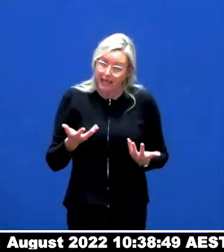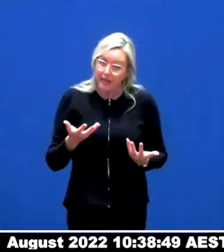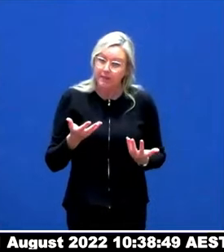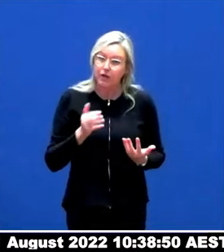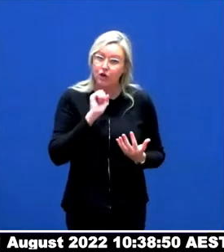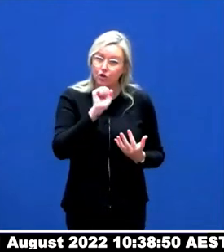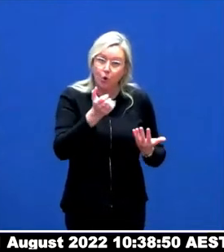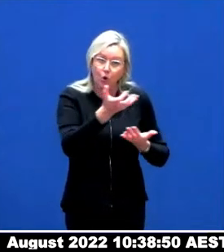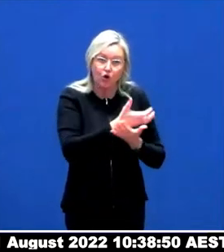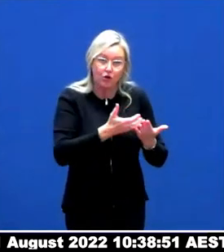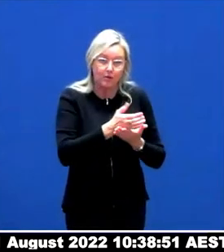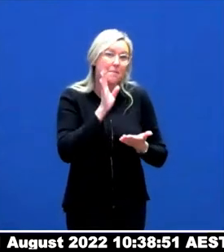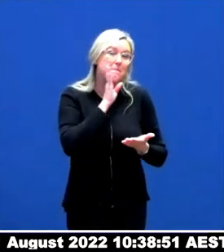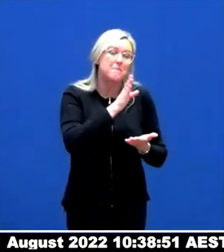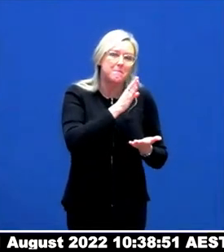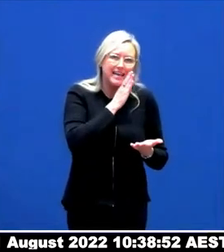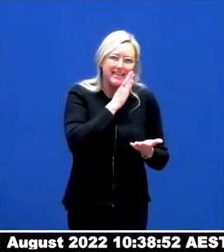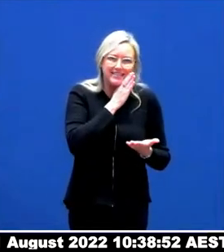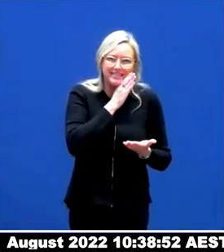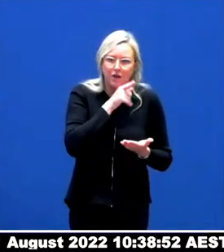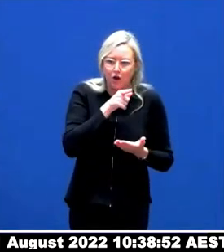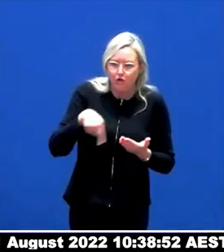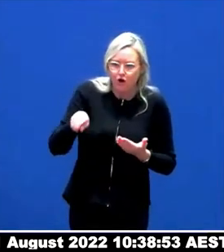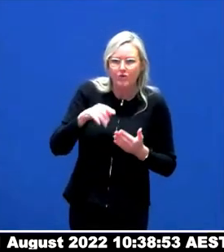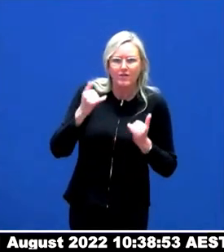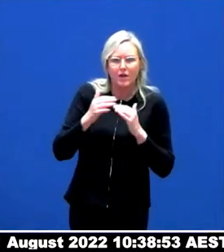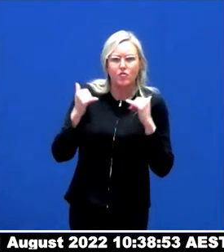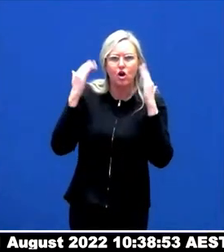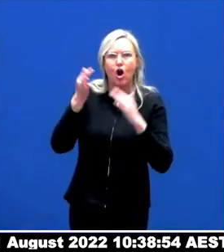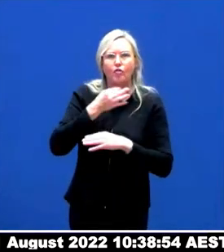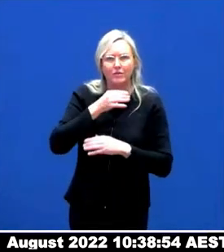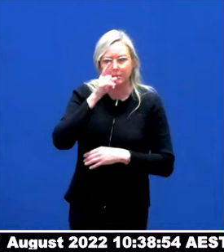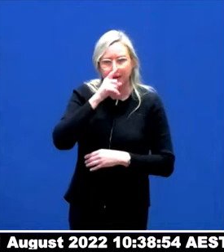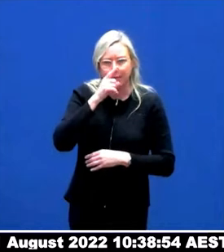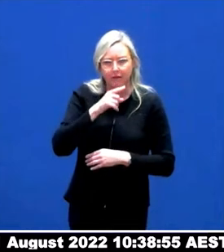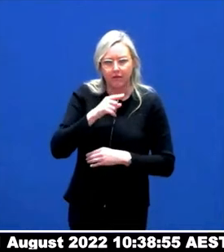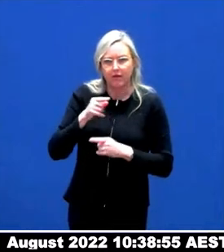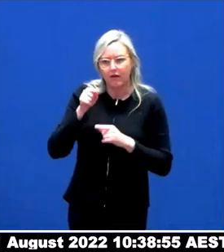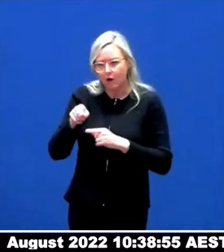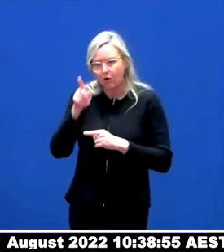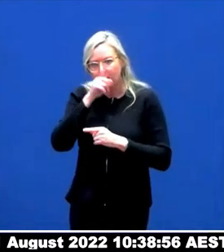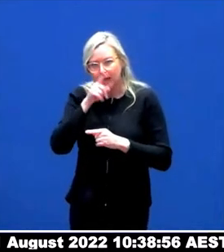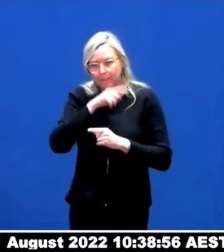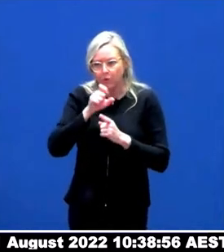least visible people with disability in our community? There's a risk in any consultation process that you - that you may